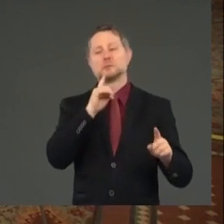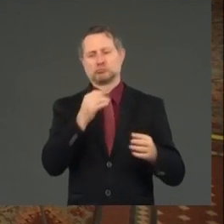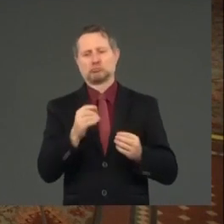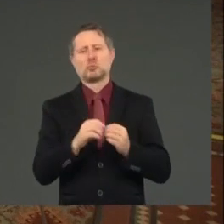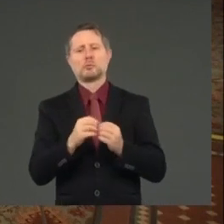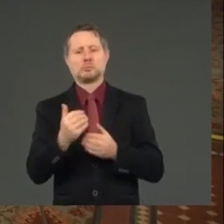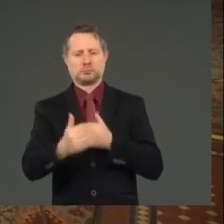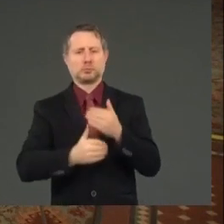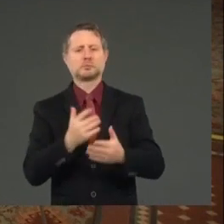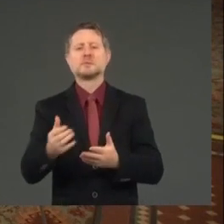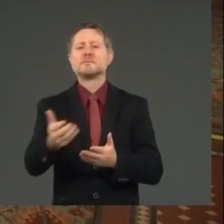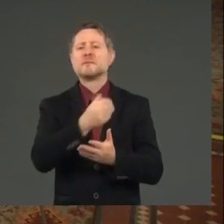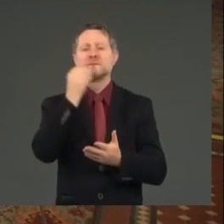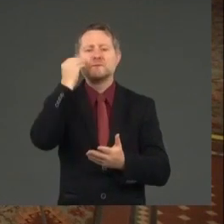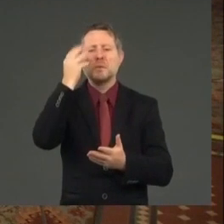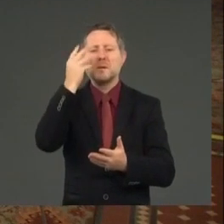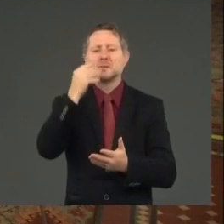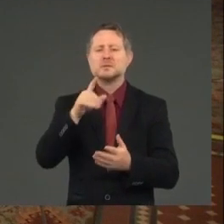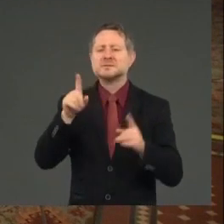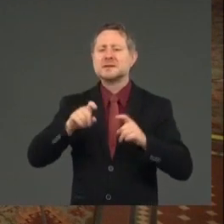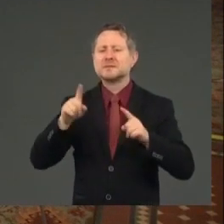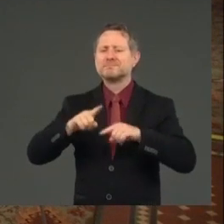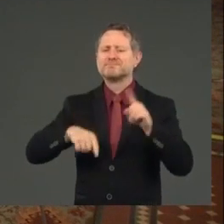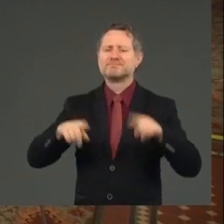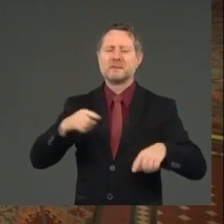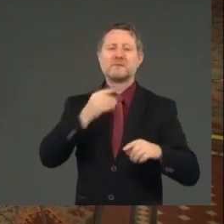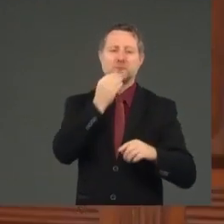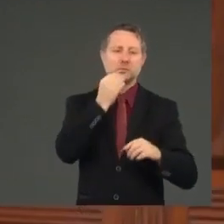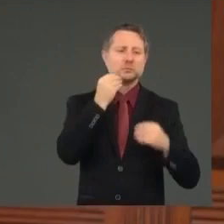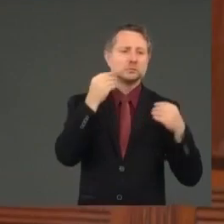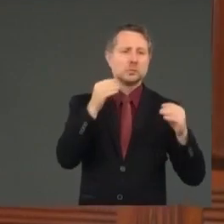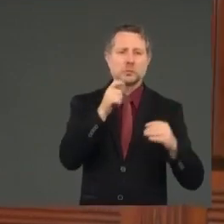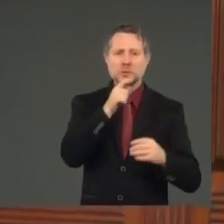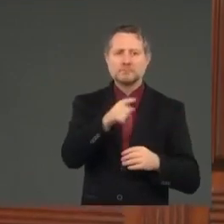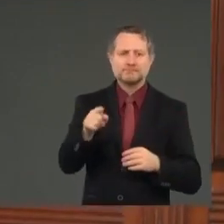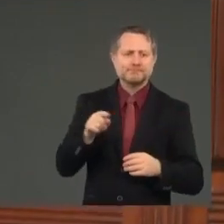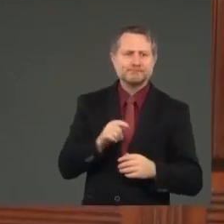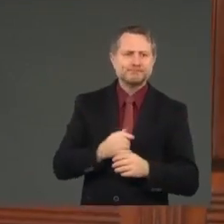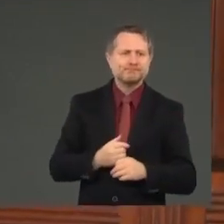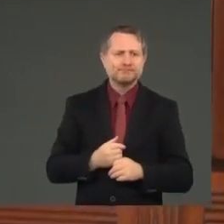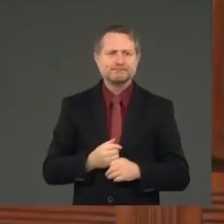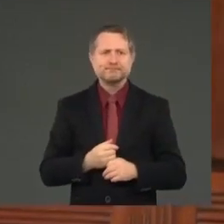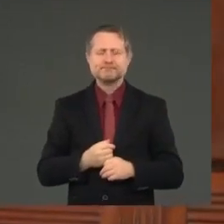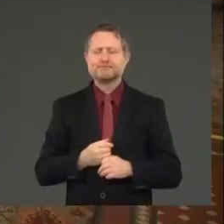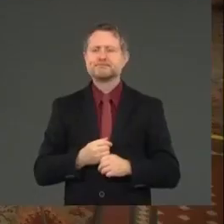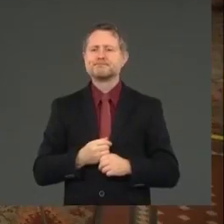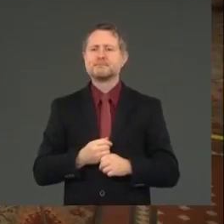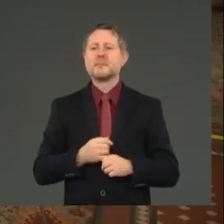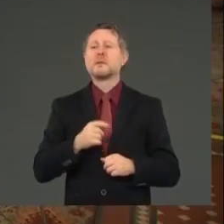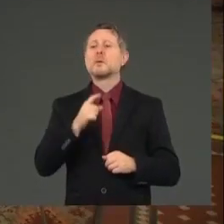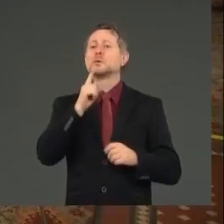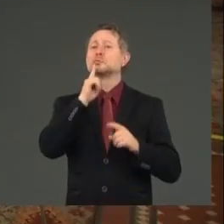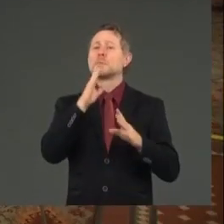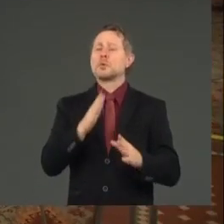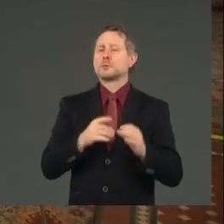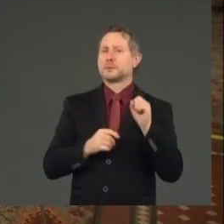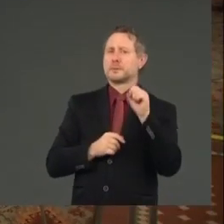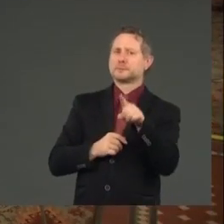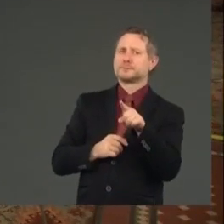Reporter: WE WANTED TO GET A RANDOM SAMPLE OF GROCERY STORES ACROSS